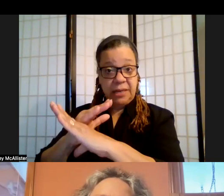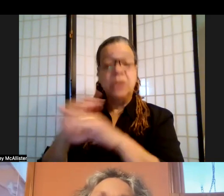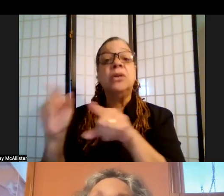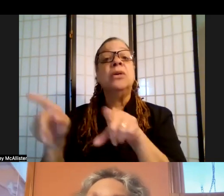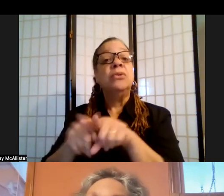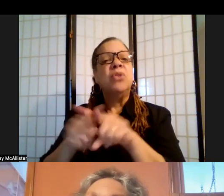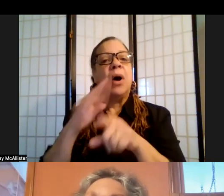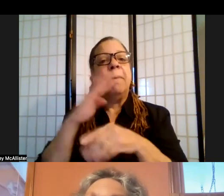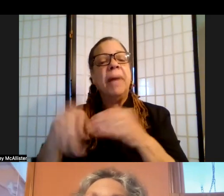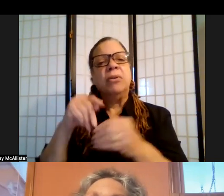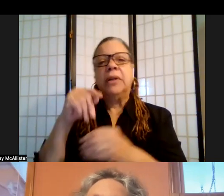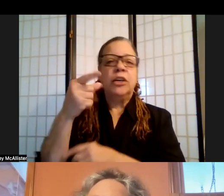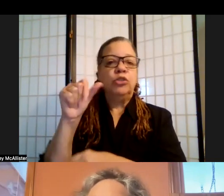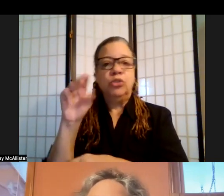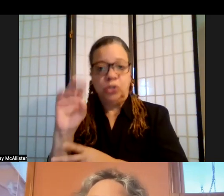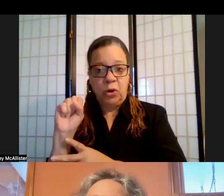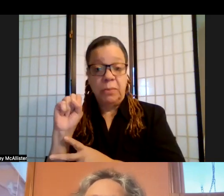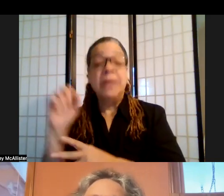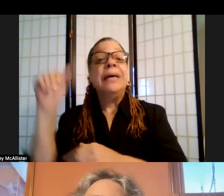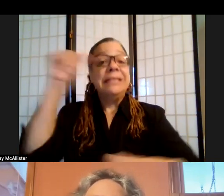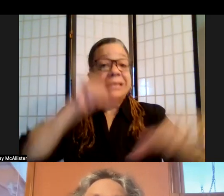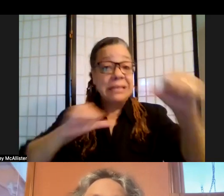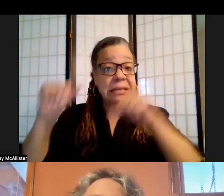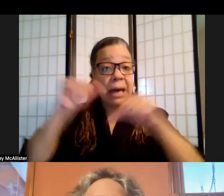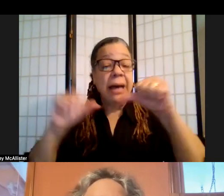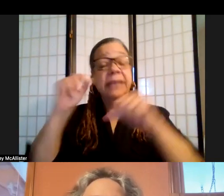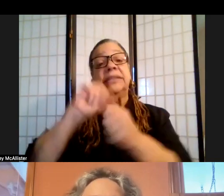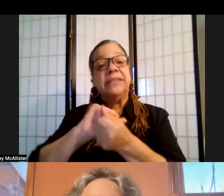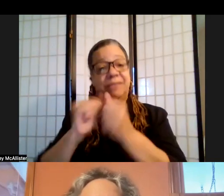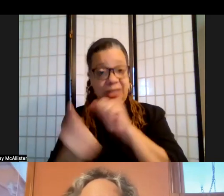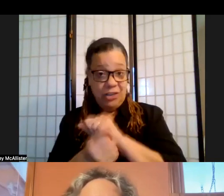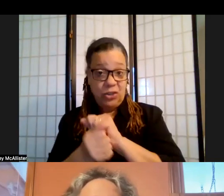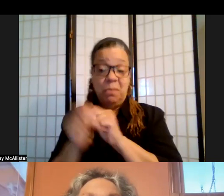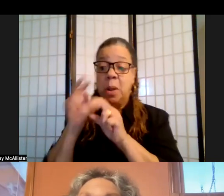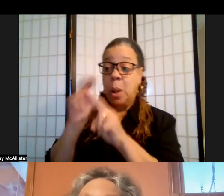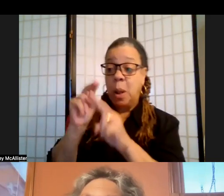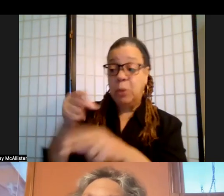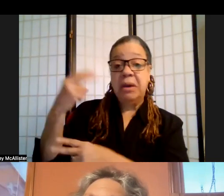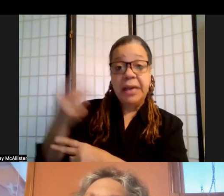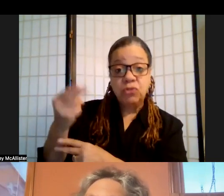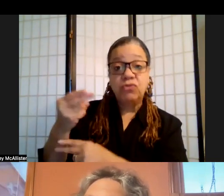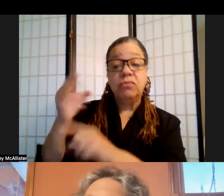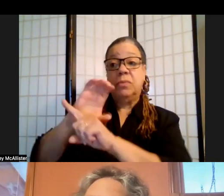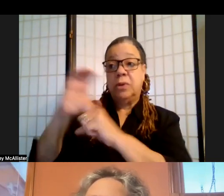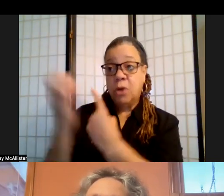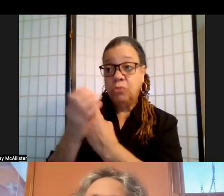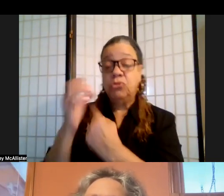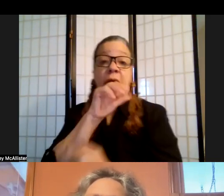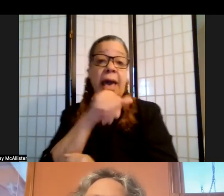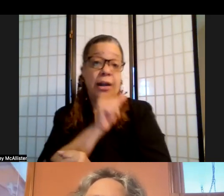It is a story of Science and evolution that looks to history, culture, attitudes, and our own individual choices and collective